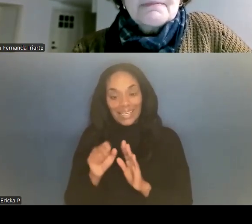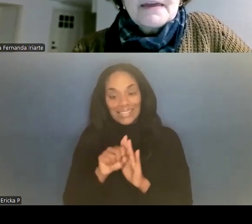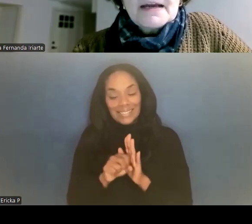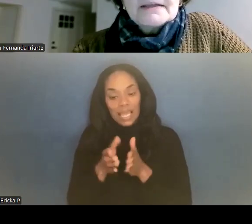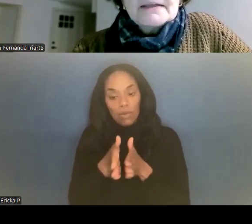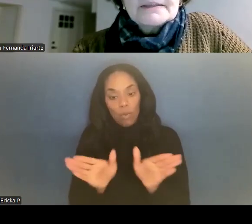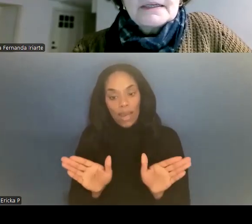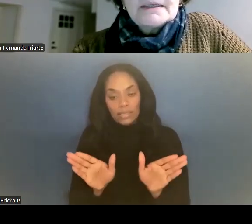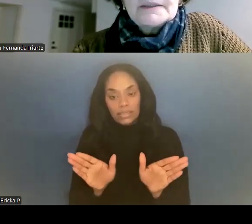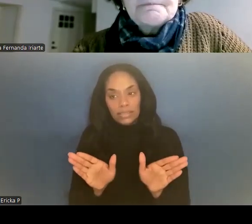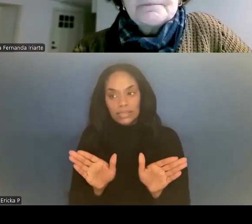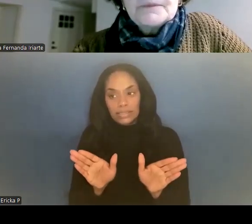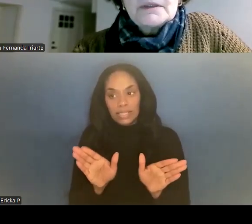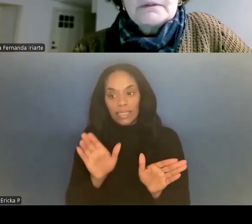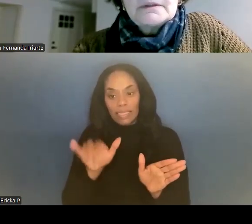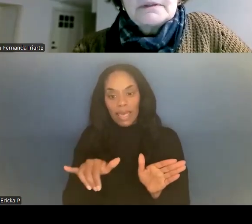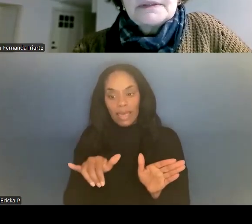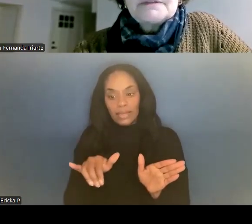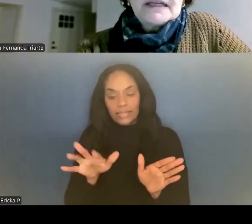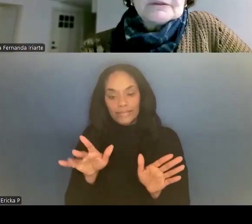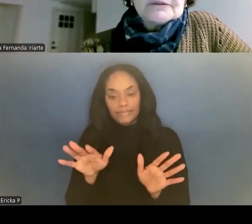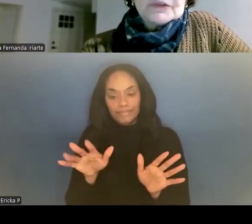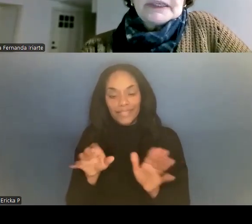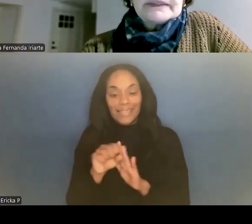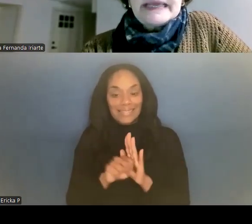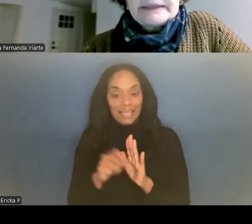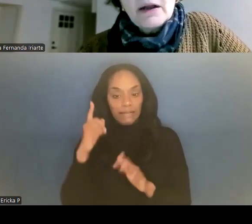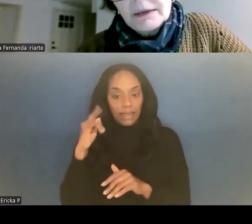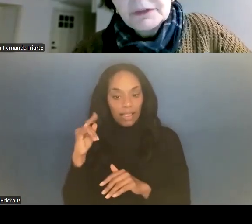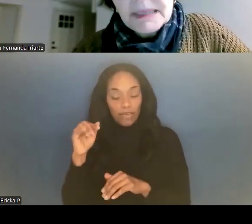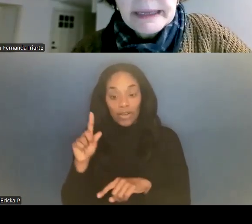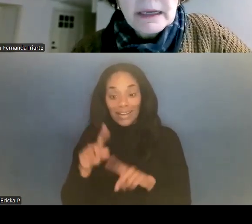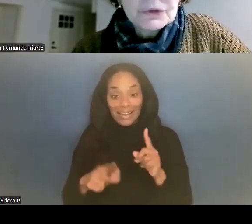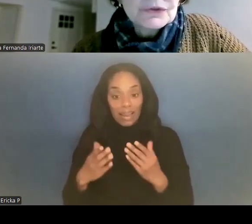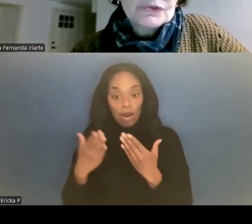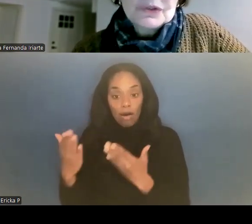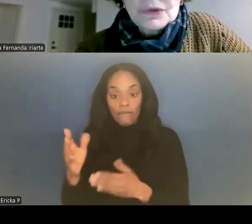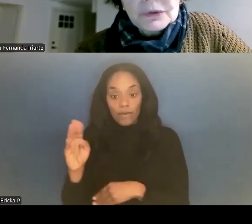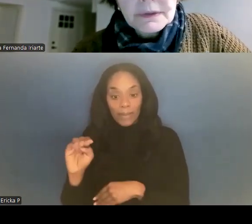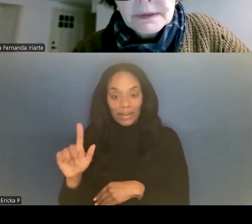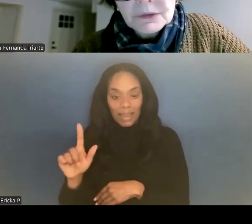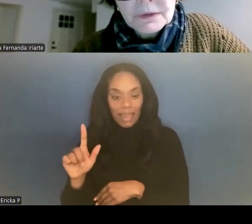that, the state of California can't offer Medi-Cal to just certain sections